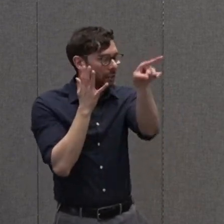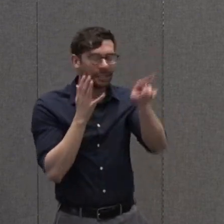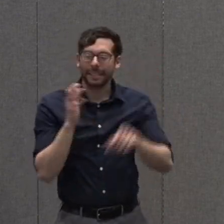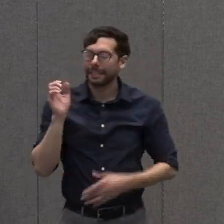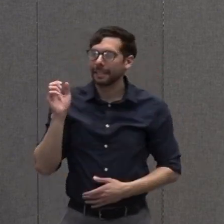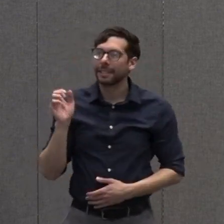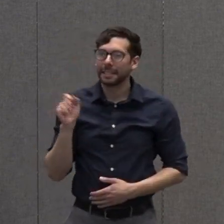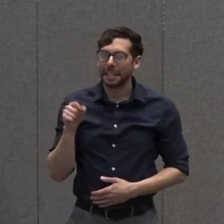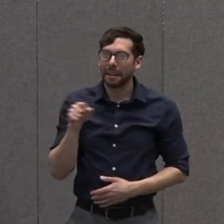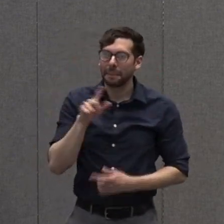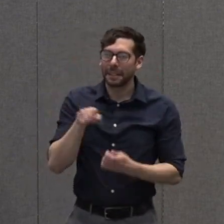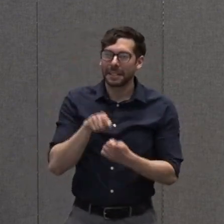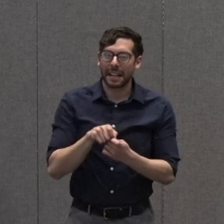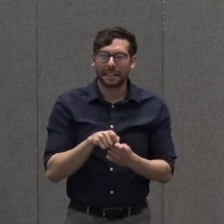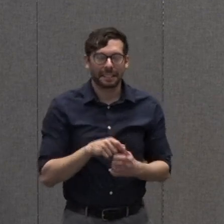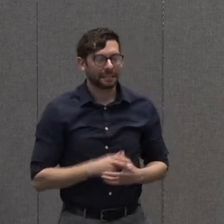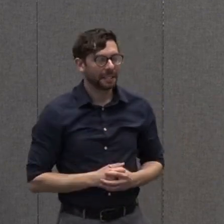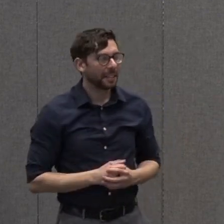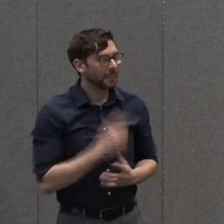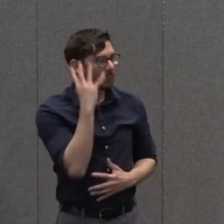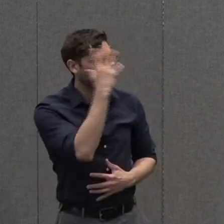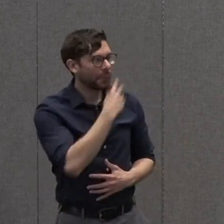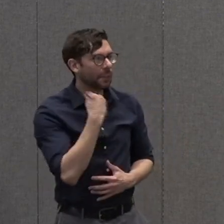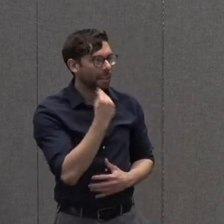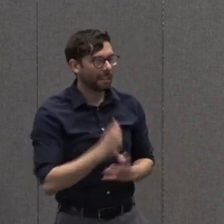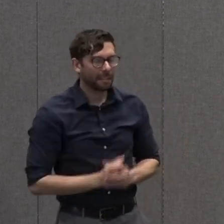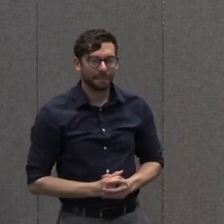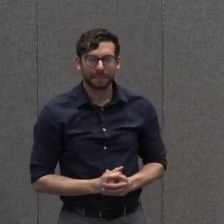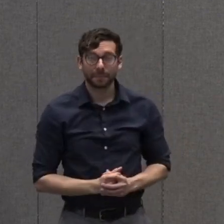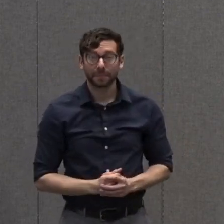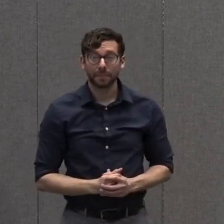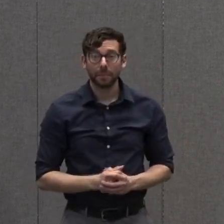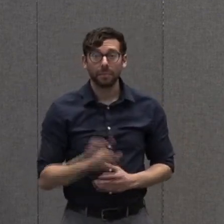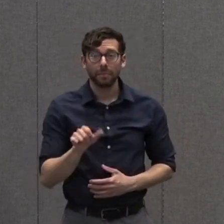Oh, he's quite lovely, okay, who else do we have?